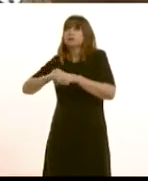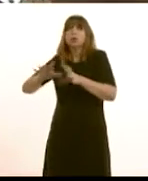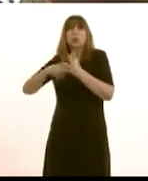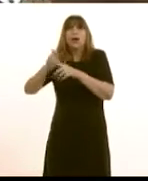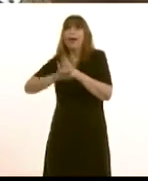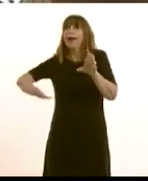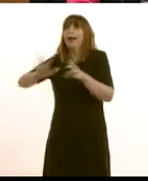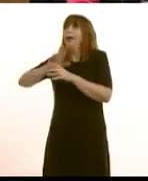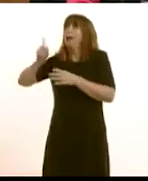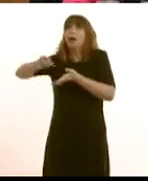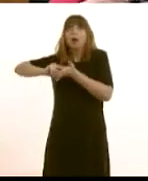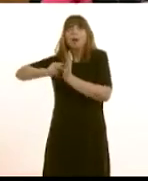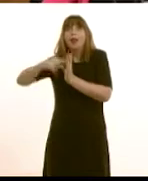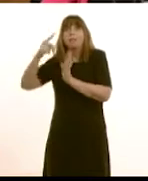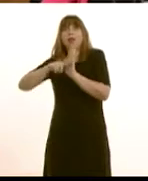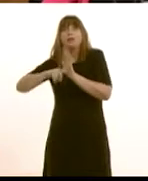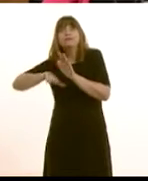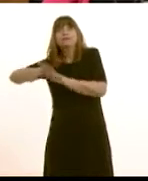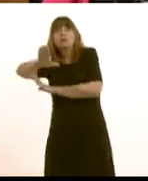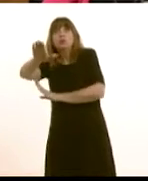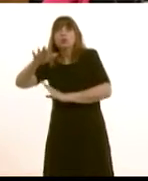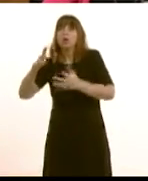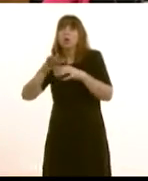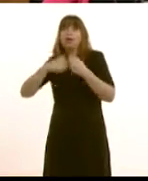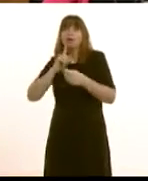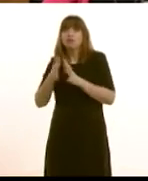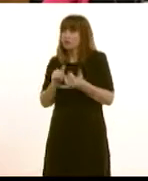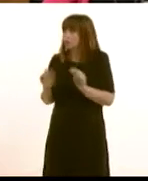resource in the Bristol channel, with the second-highest tidal reach in the world, sitting